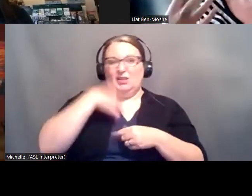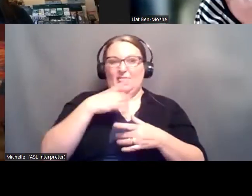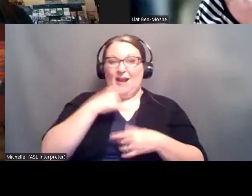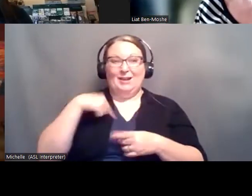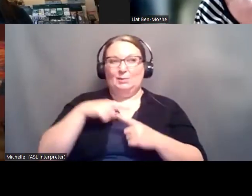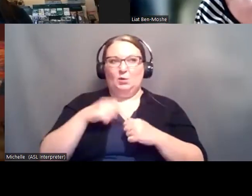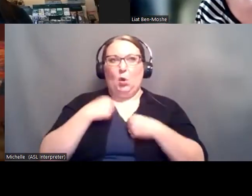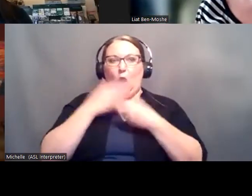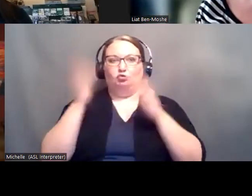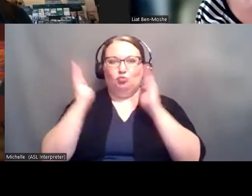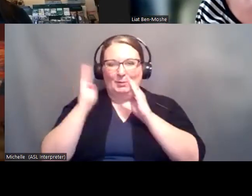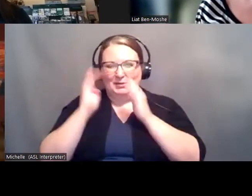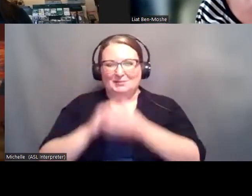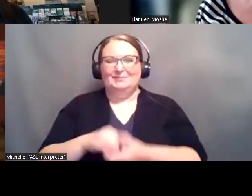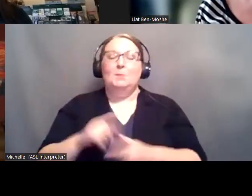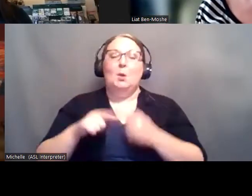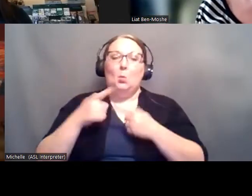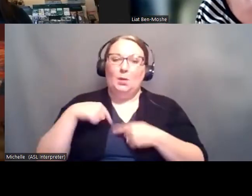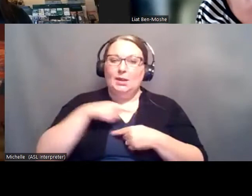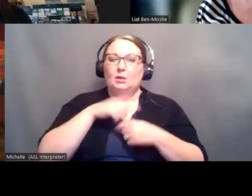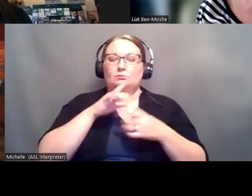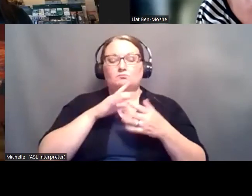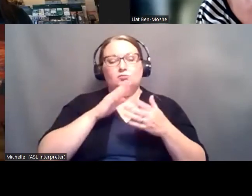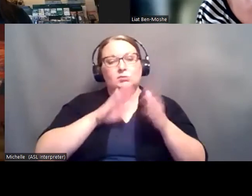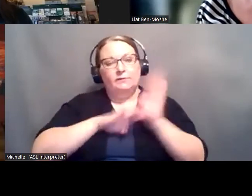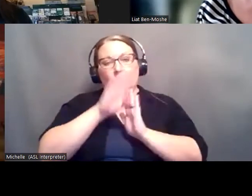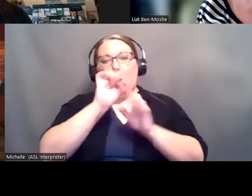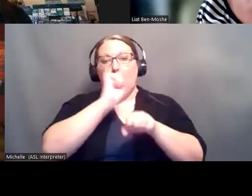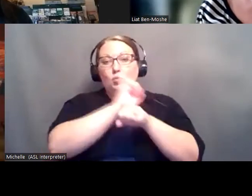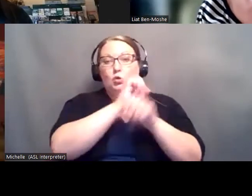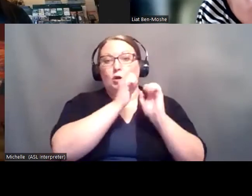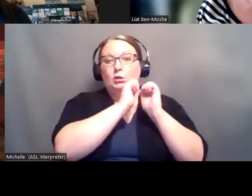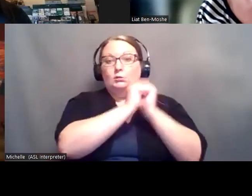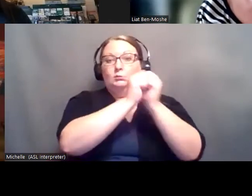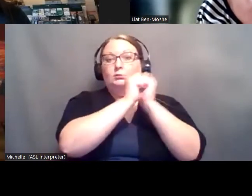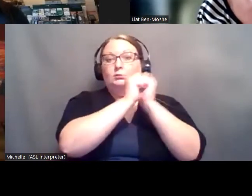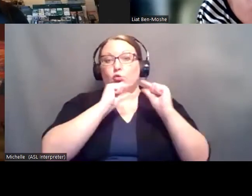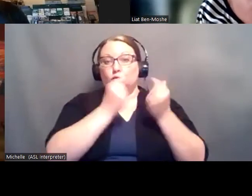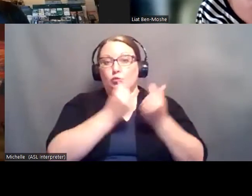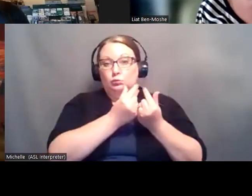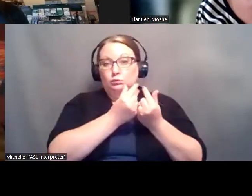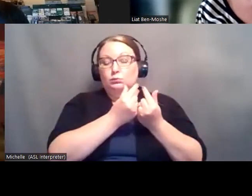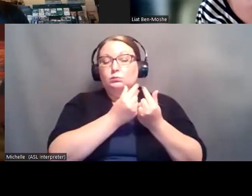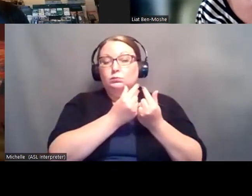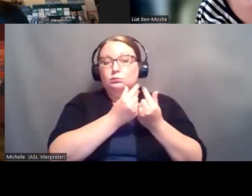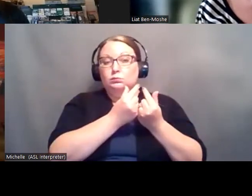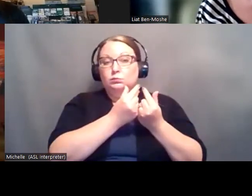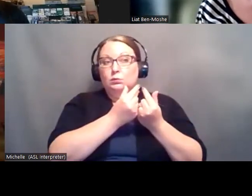But one of the things that we did was to create this working group. And out of that,